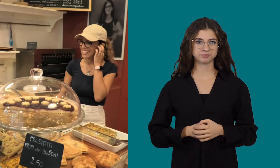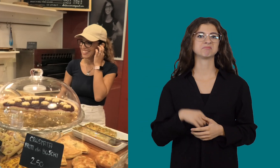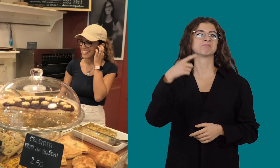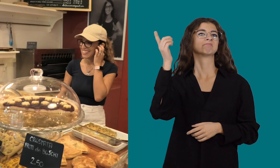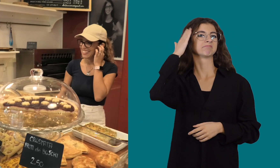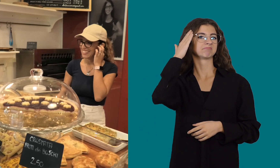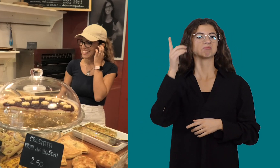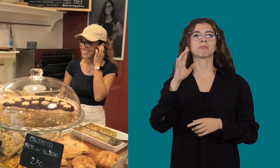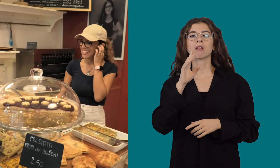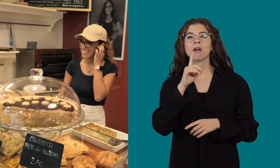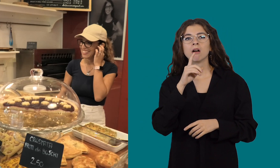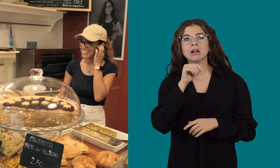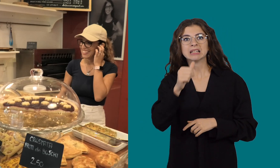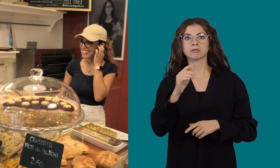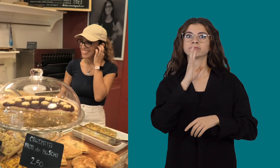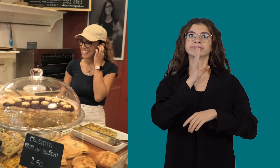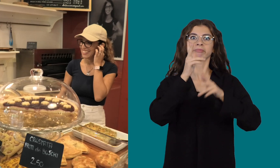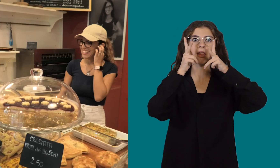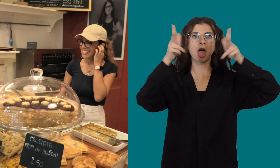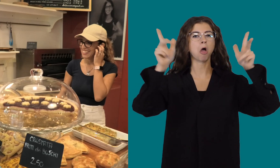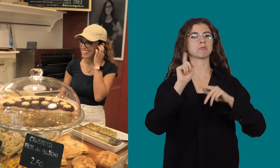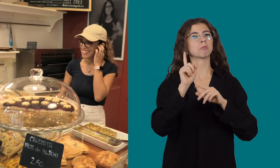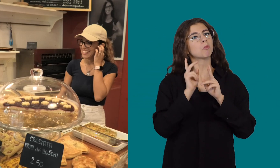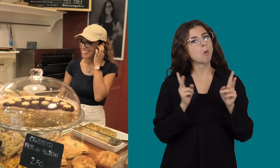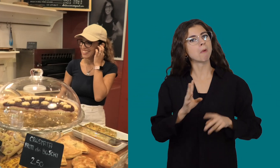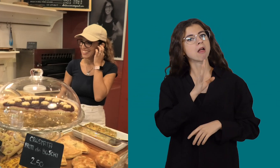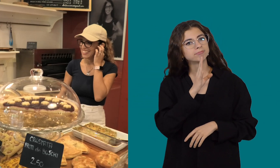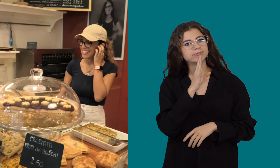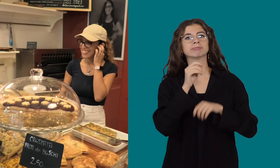They know that they must speak softly